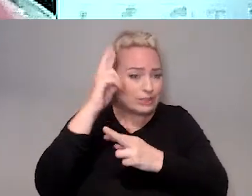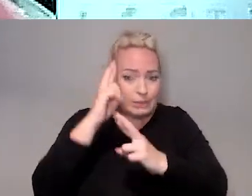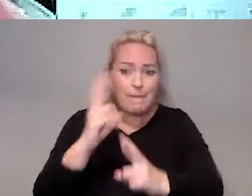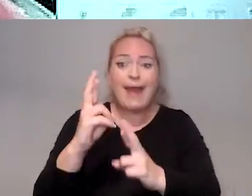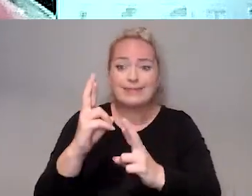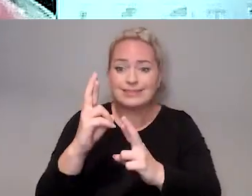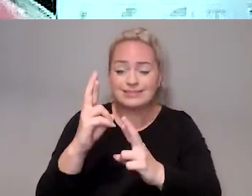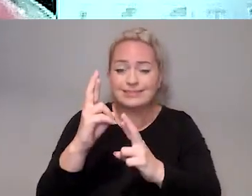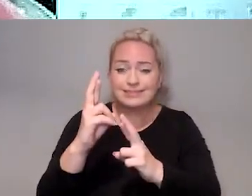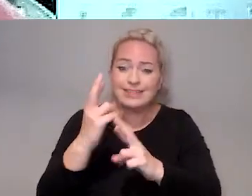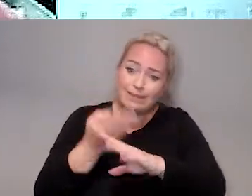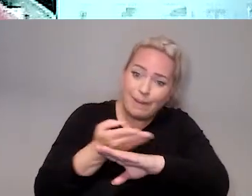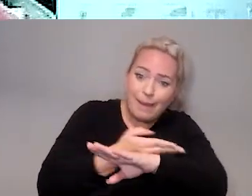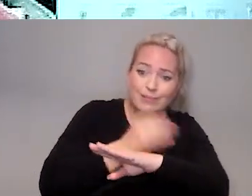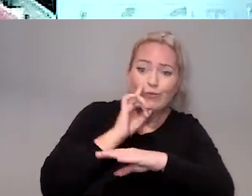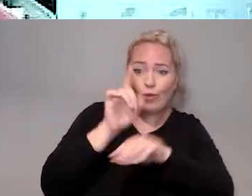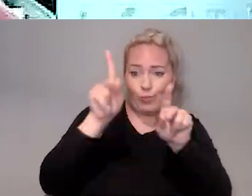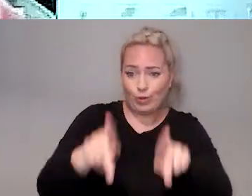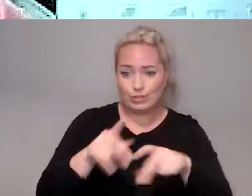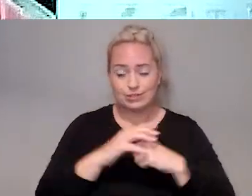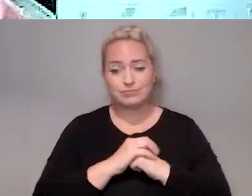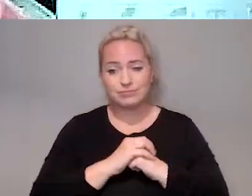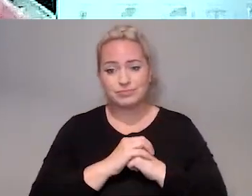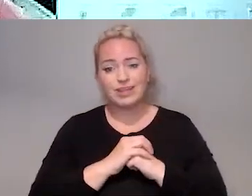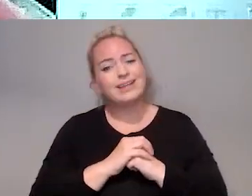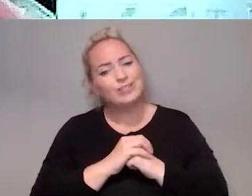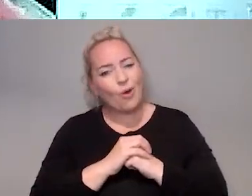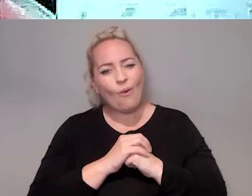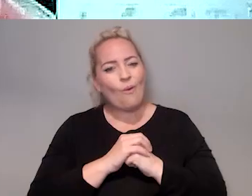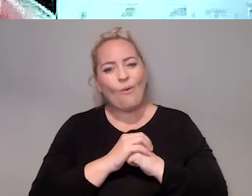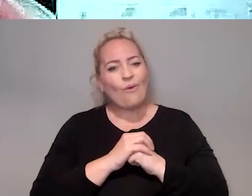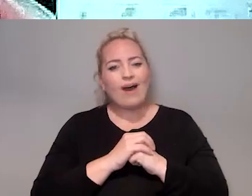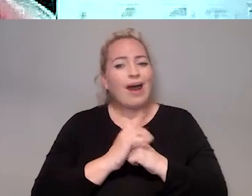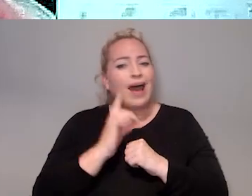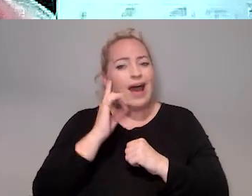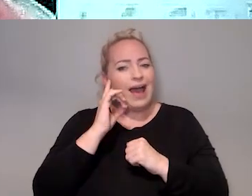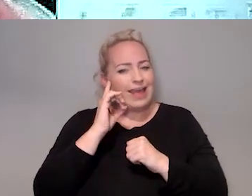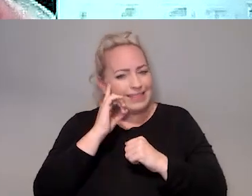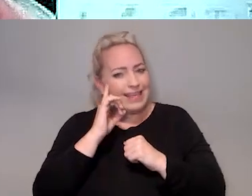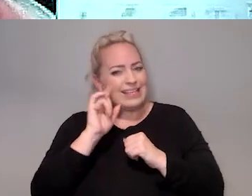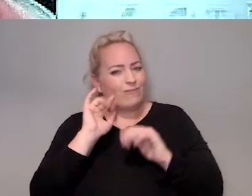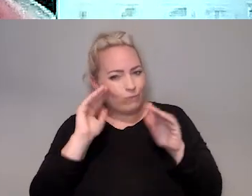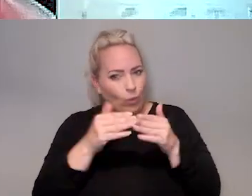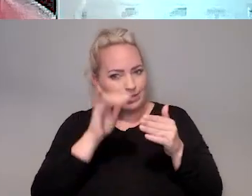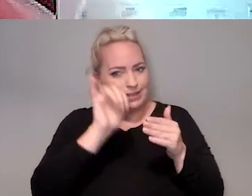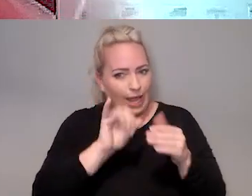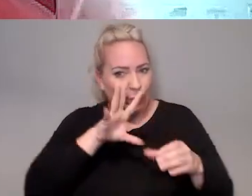enhancement of the person so I don't think you can get too far away from those things the thing